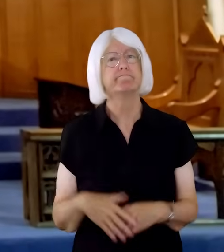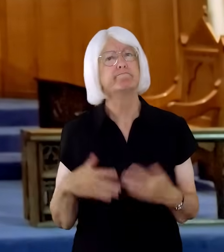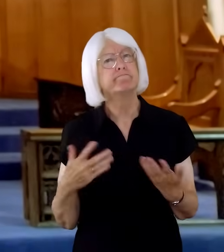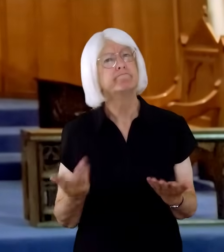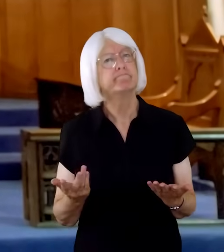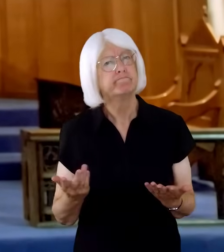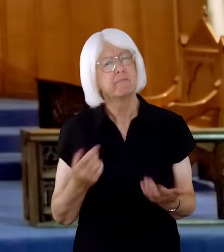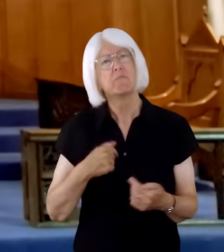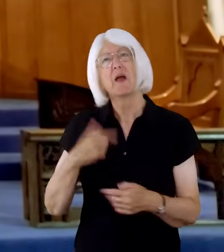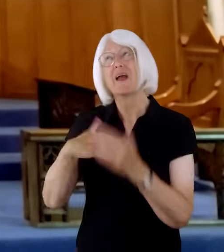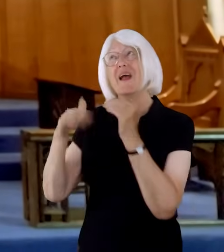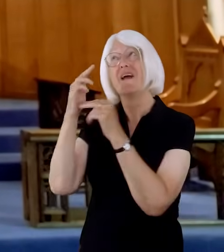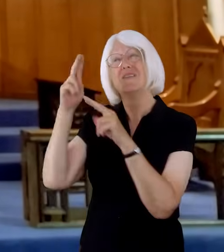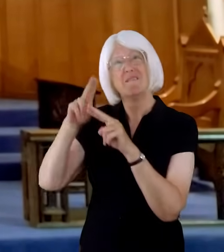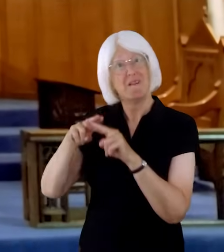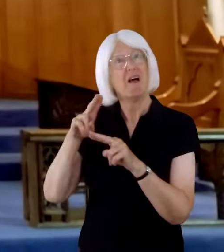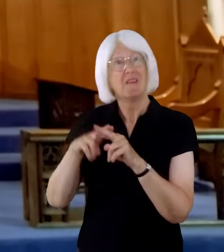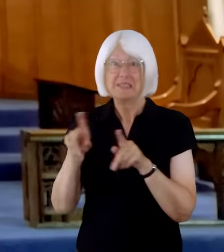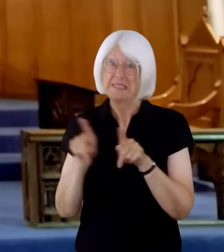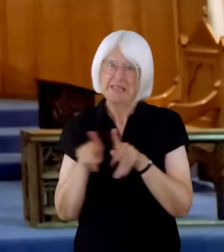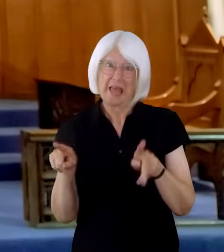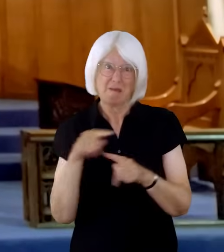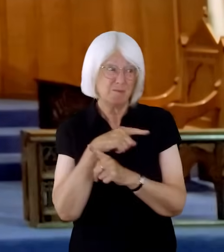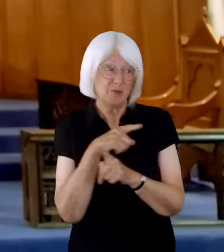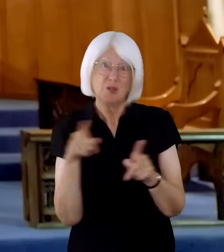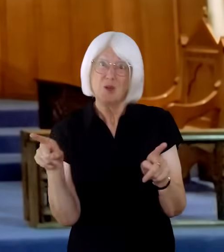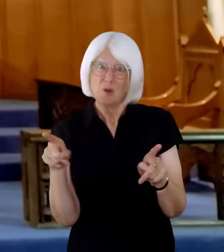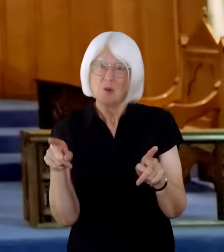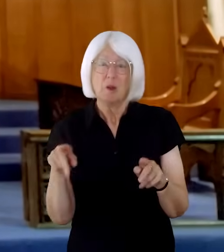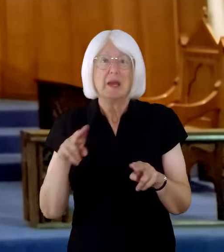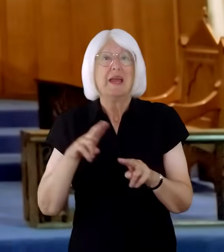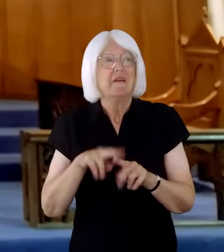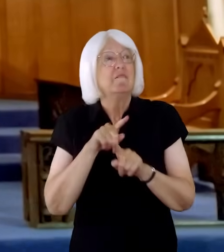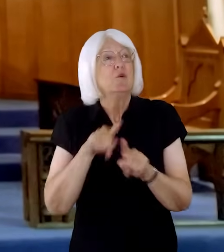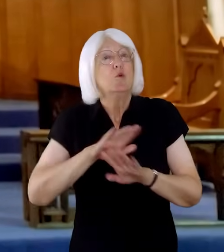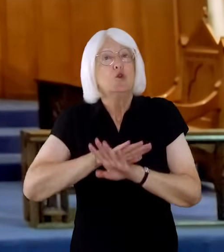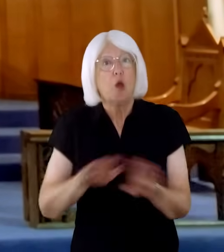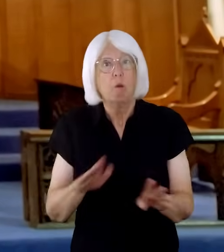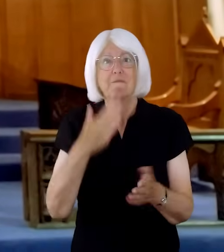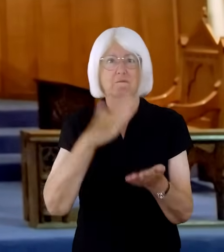So my heavenly Father will also do to every one of you. If you do not forgive your brother